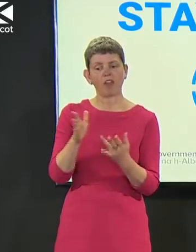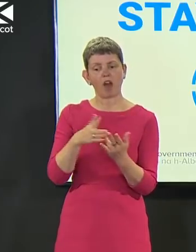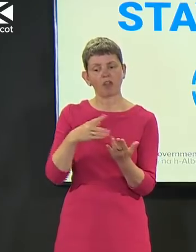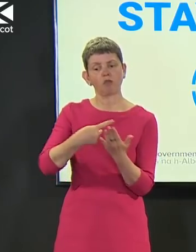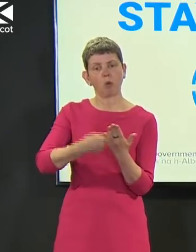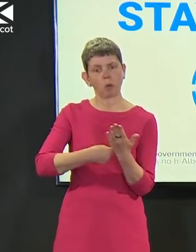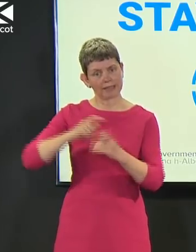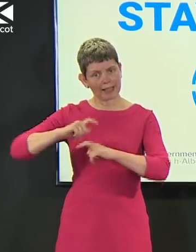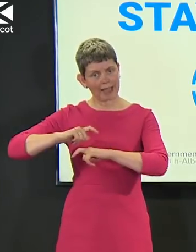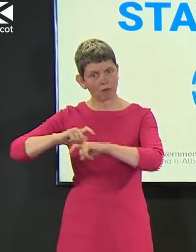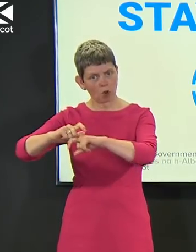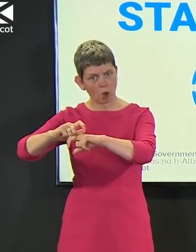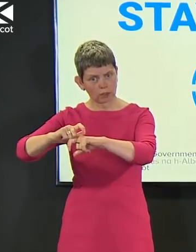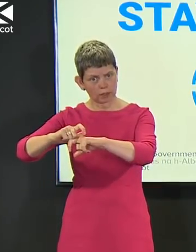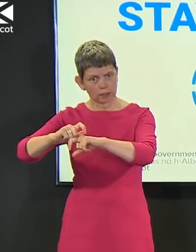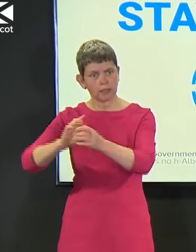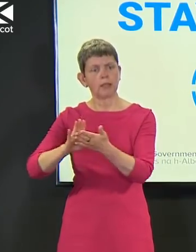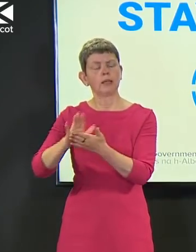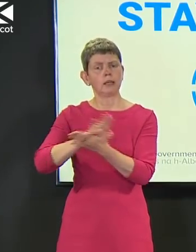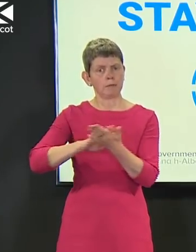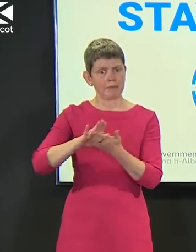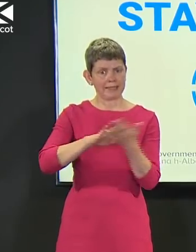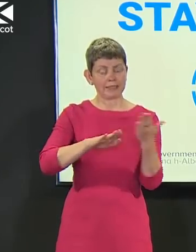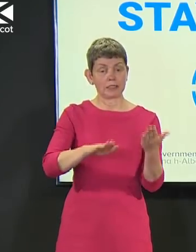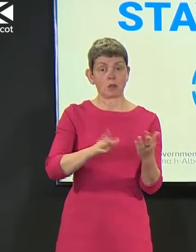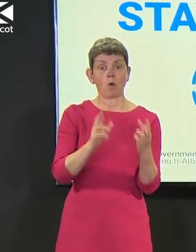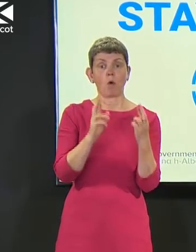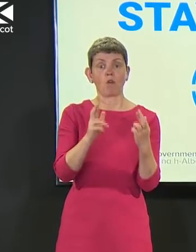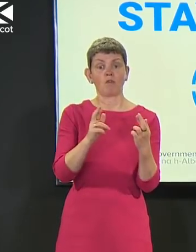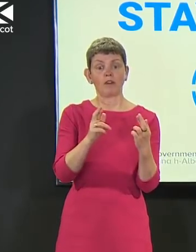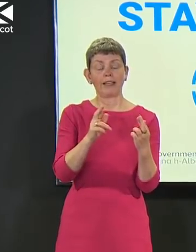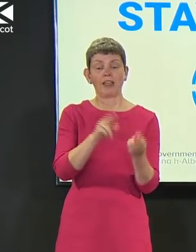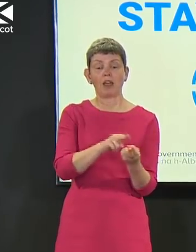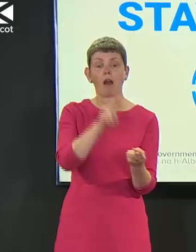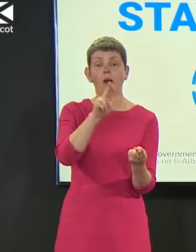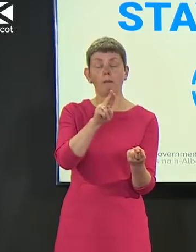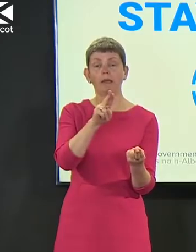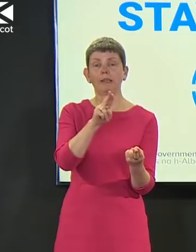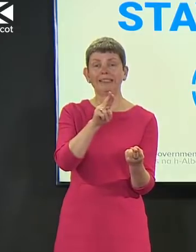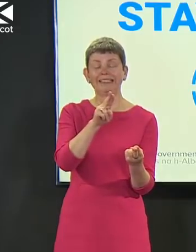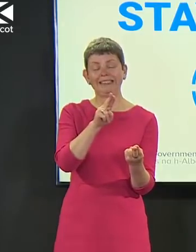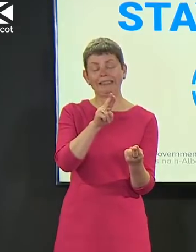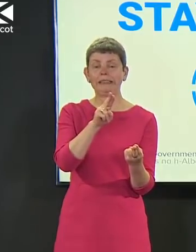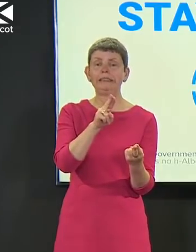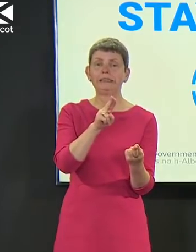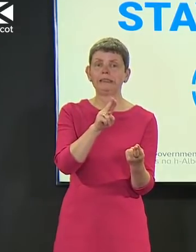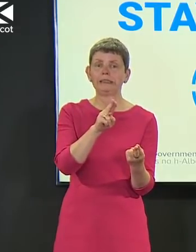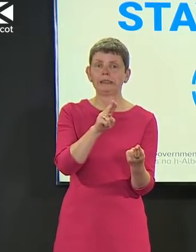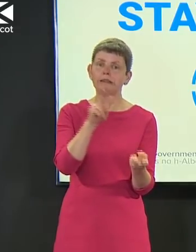to make that as as minimal an increase in cases as possible and the vaccine progressively hopefully